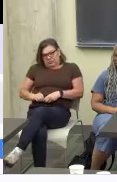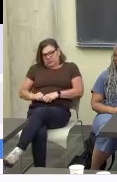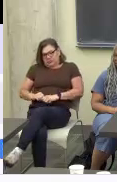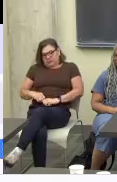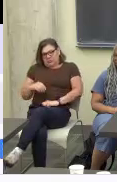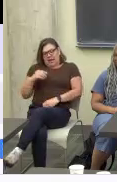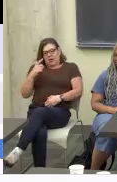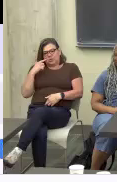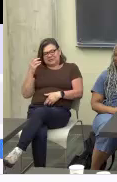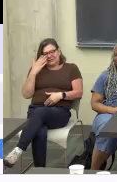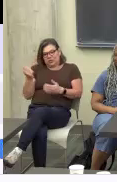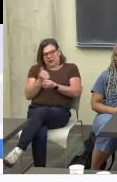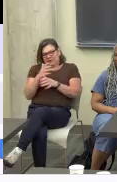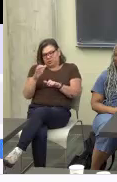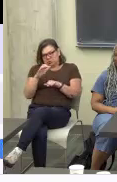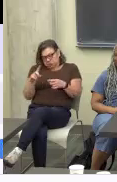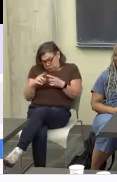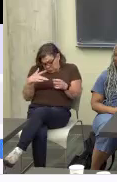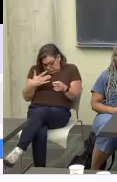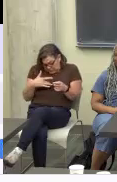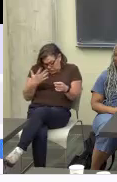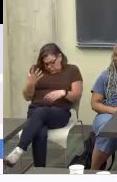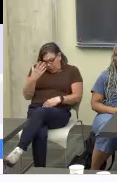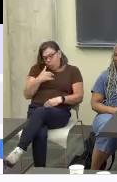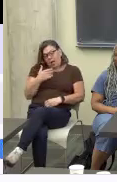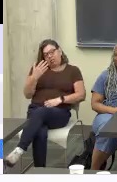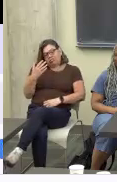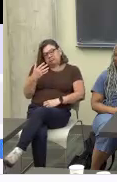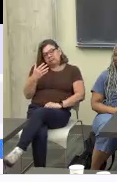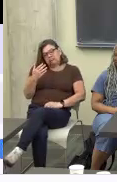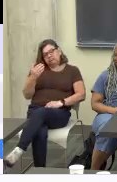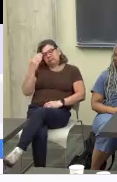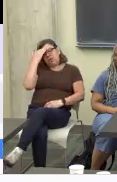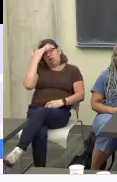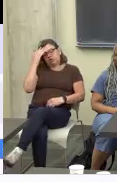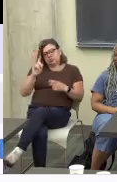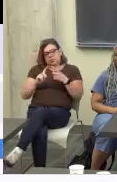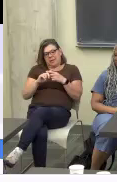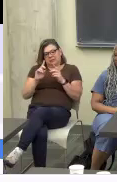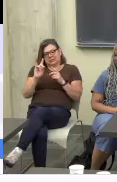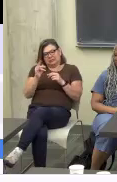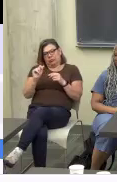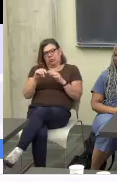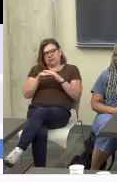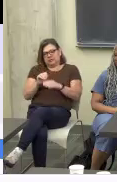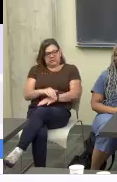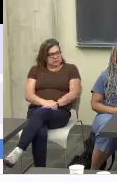time, but I feel like I'm pretty well informed about what's going on in digital accessibility.